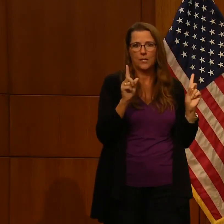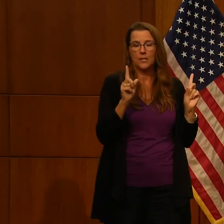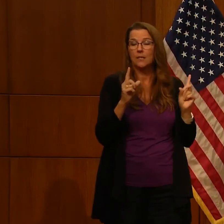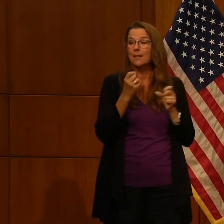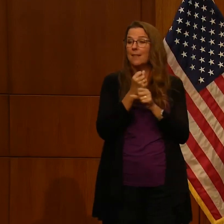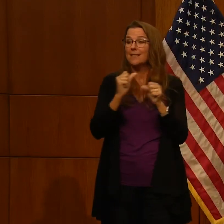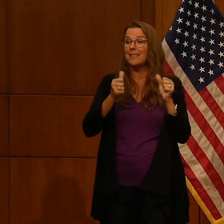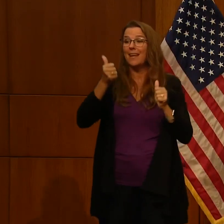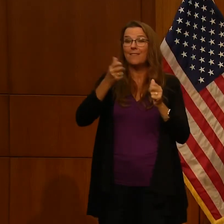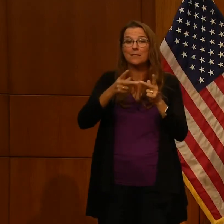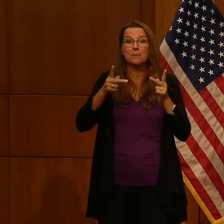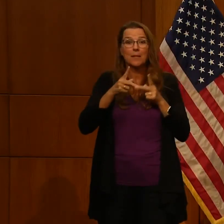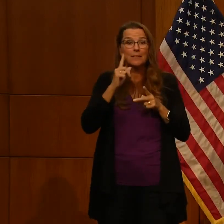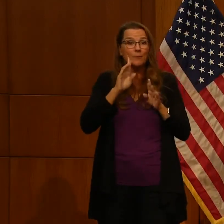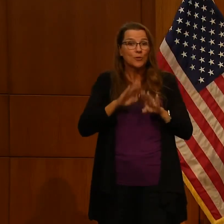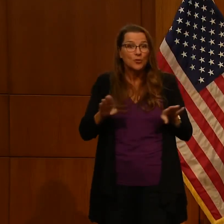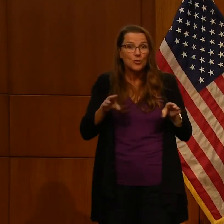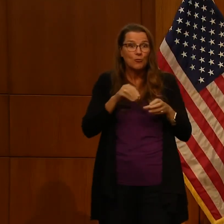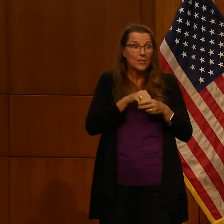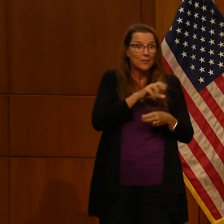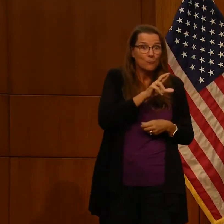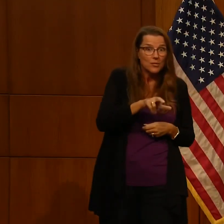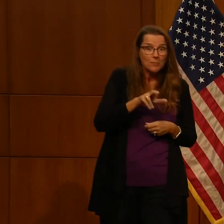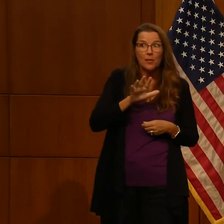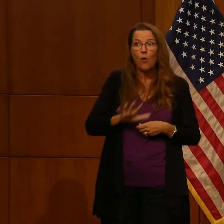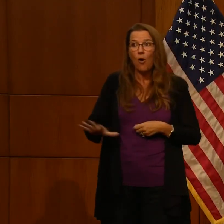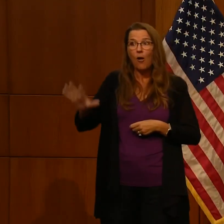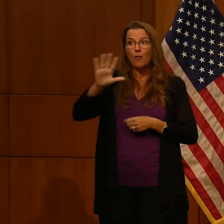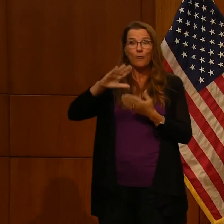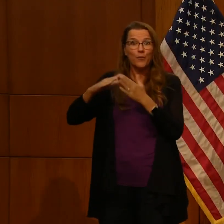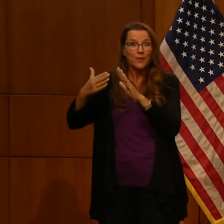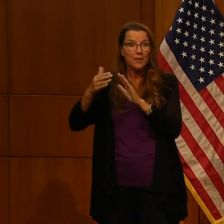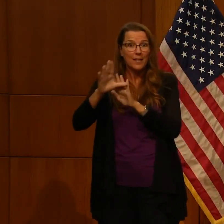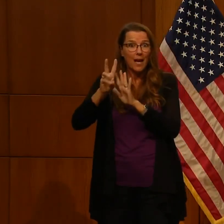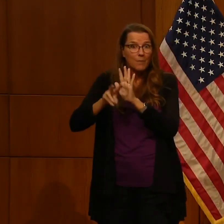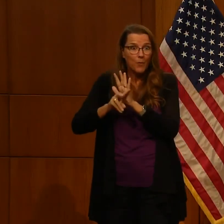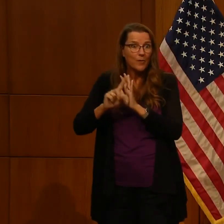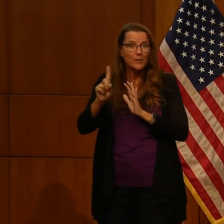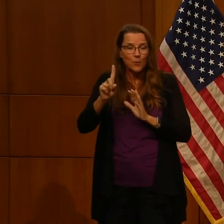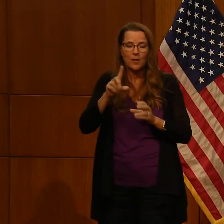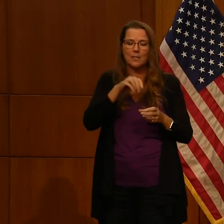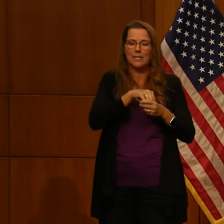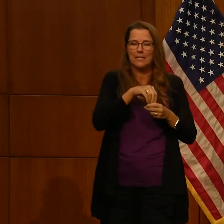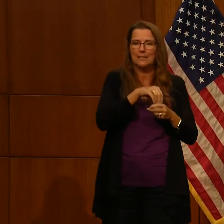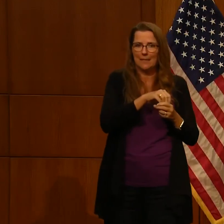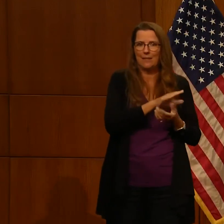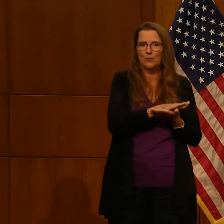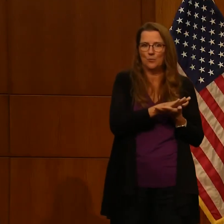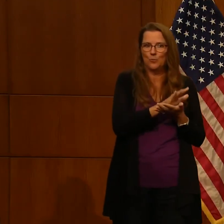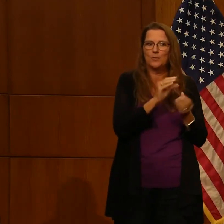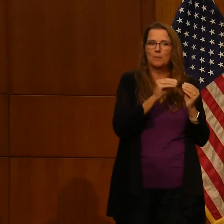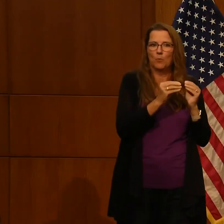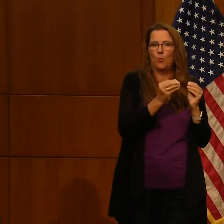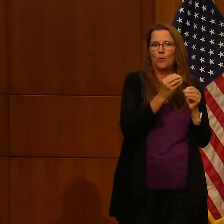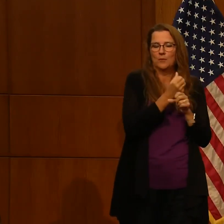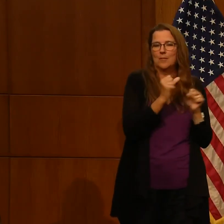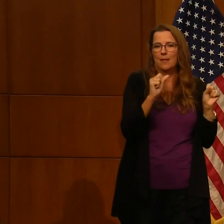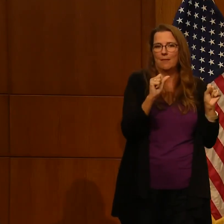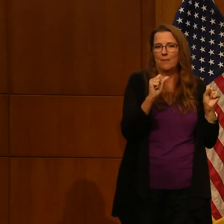SAY THE SAFEST PLACE FOR CHILDREN. ENRICHMENT AND I WOULD SAY ALL ACROSS THE